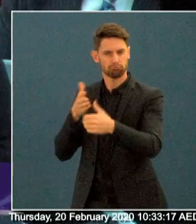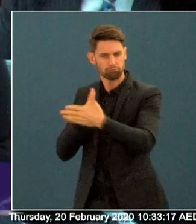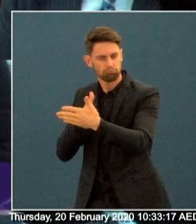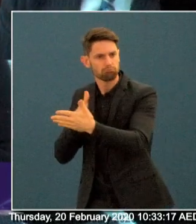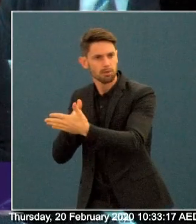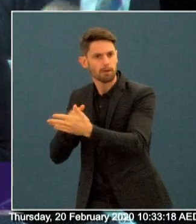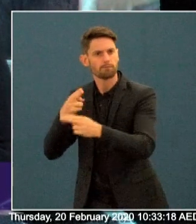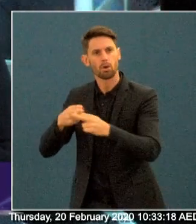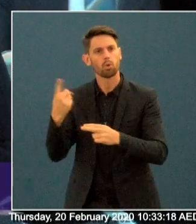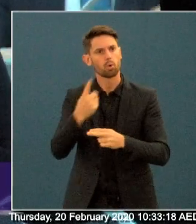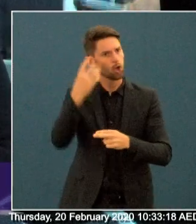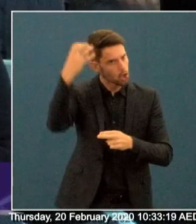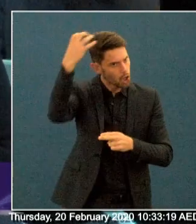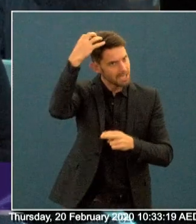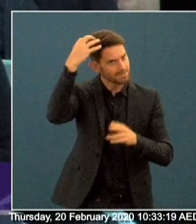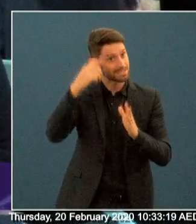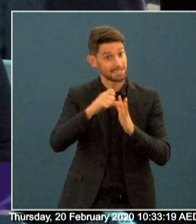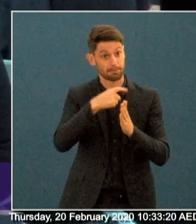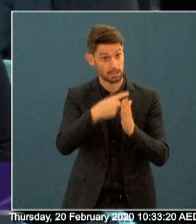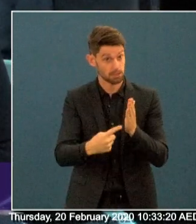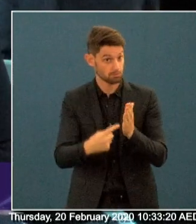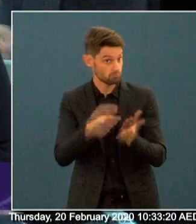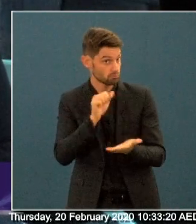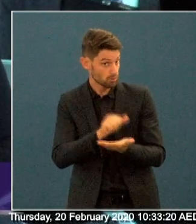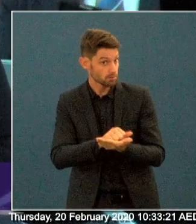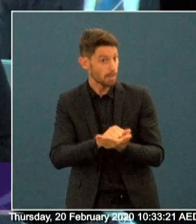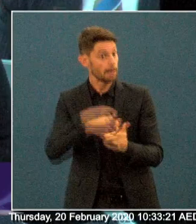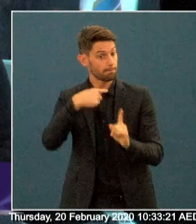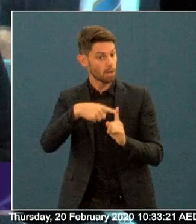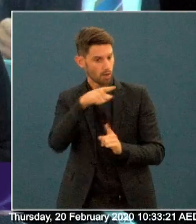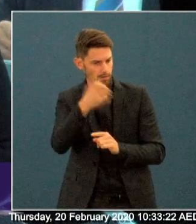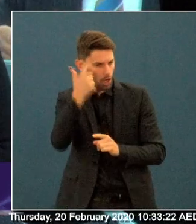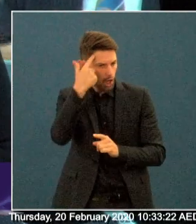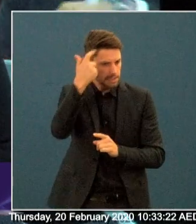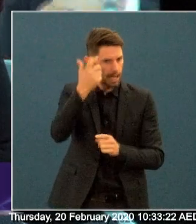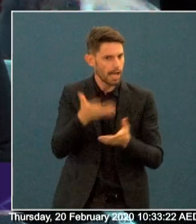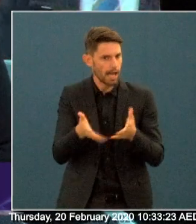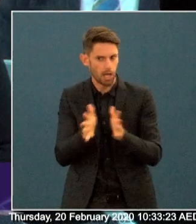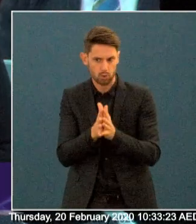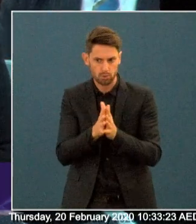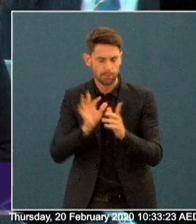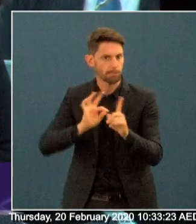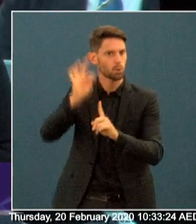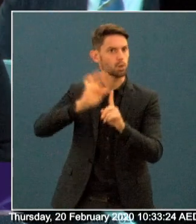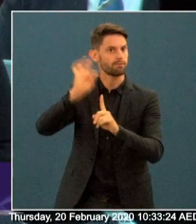And you also seek to outline ways forward in terms of addressing the problems that you've identified.